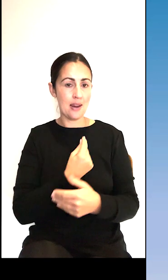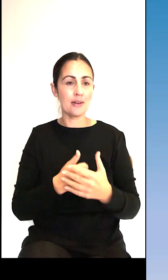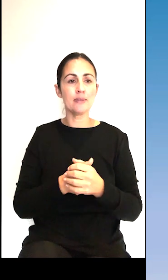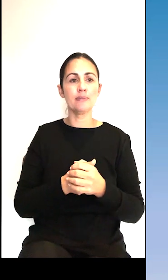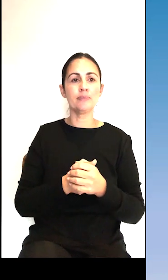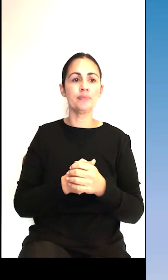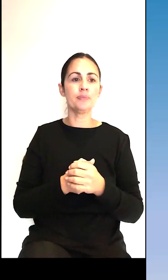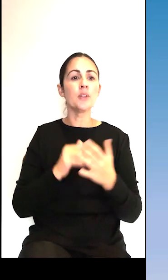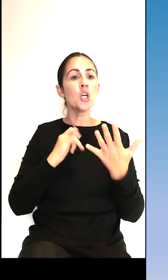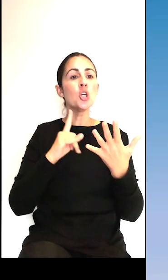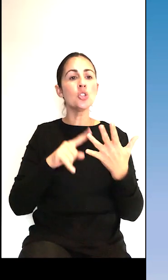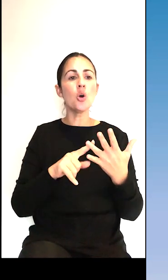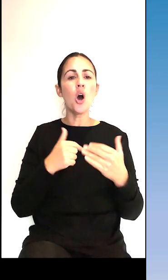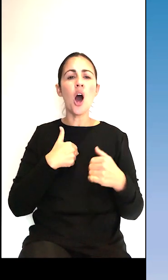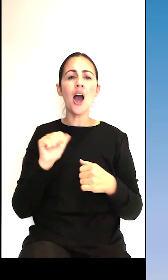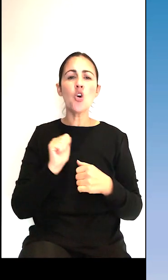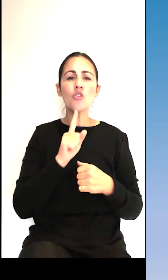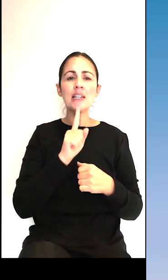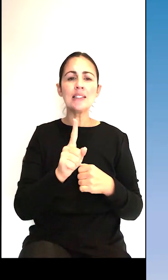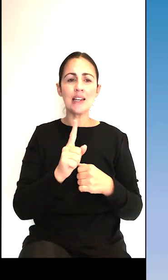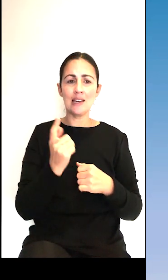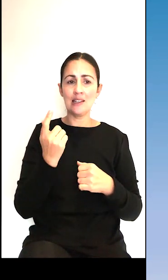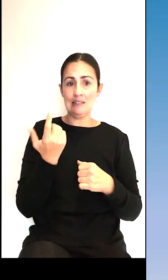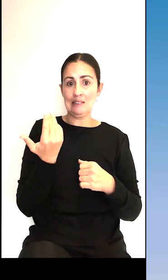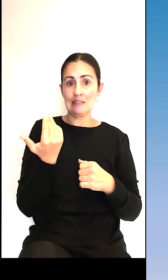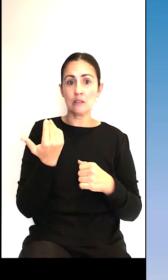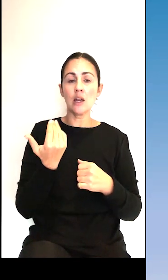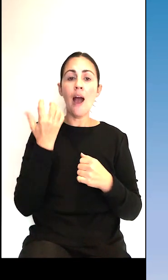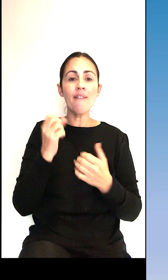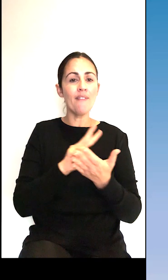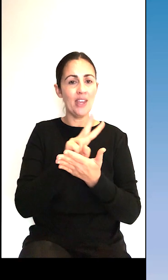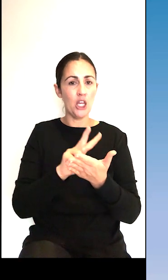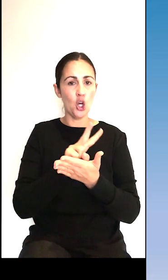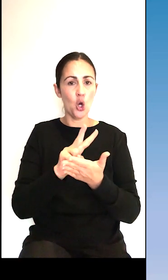I mentioned that there was a video that goes through those steps in details, but we also have an e-learning module